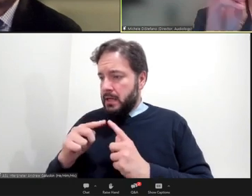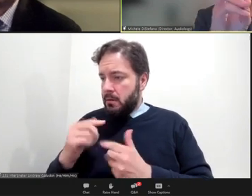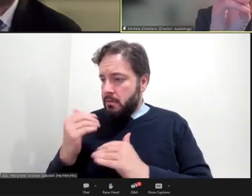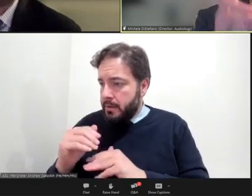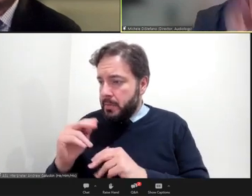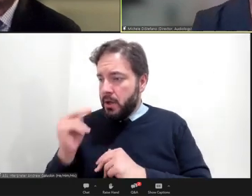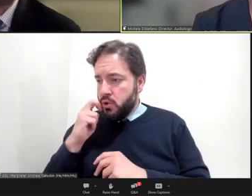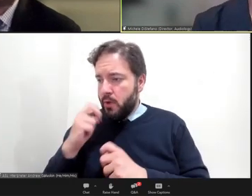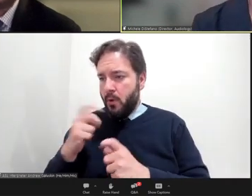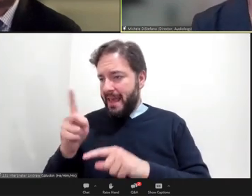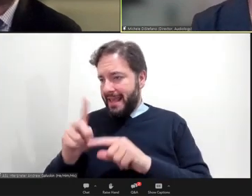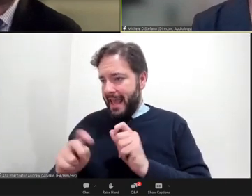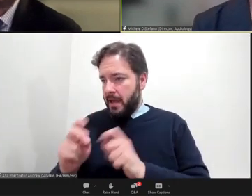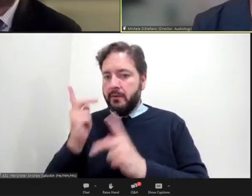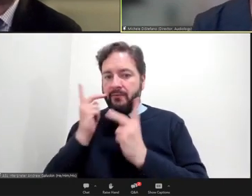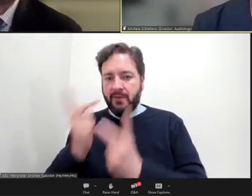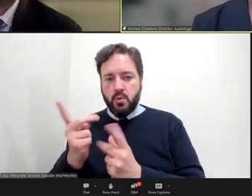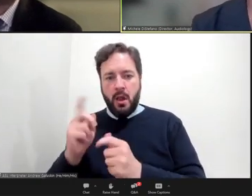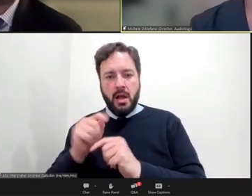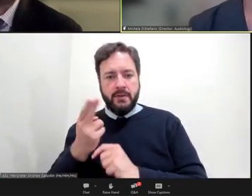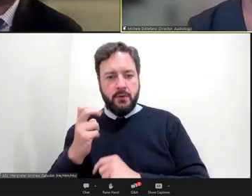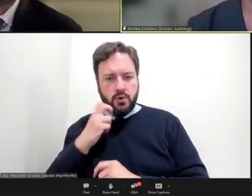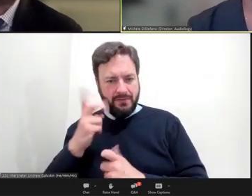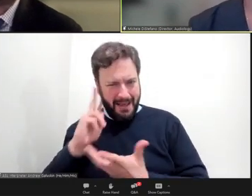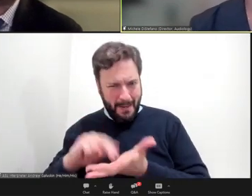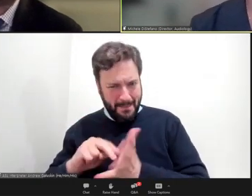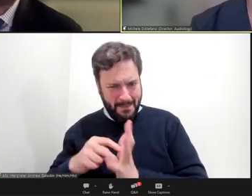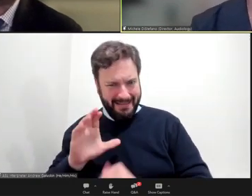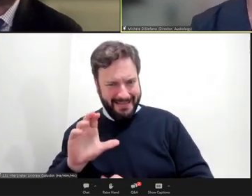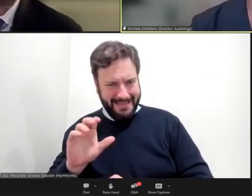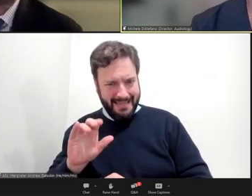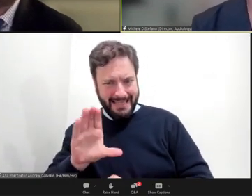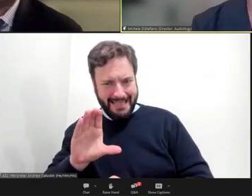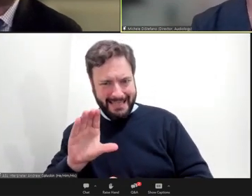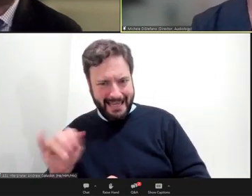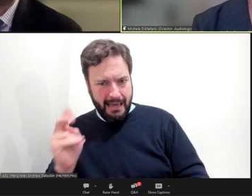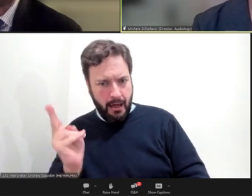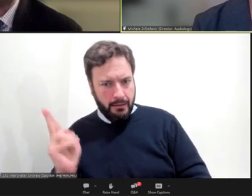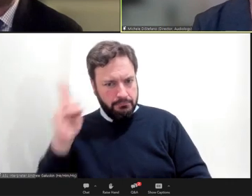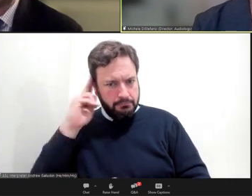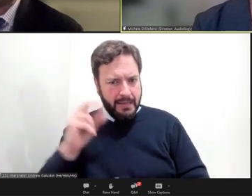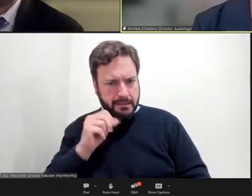"visualize" the nerve, does that mean a CI is not appropriate? A cochlear implant?